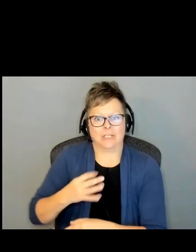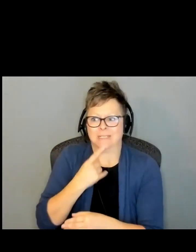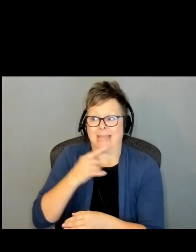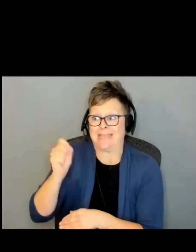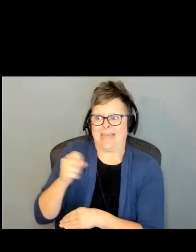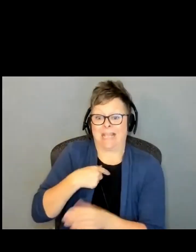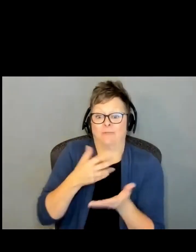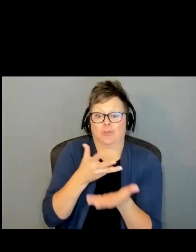Start developing those relationships now.